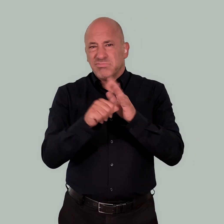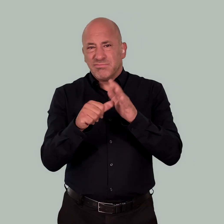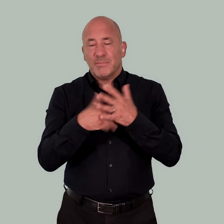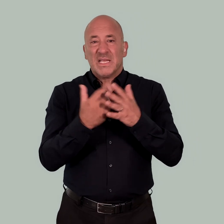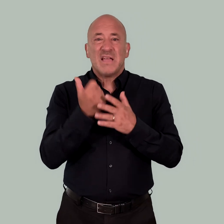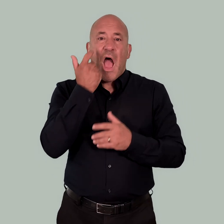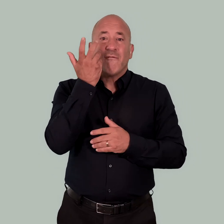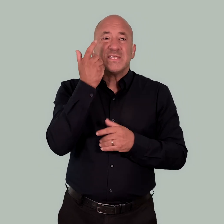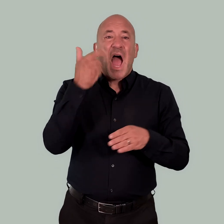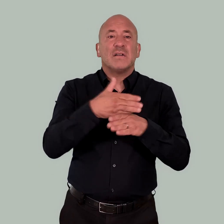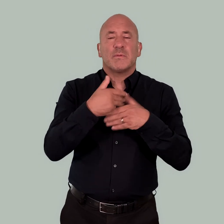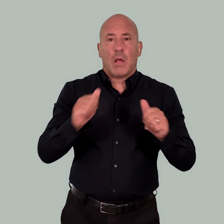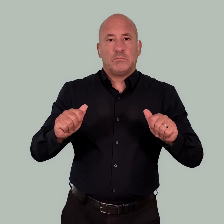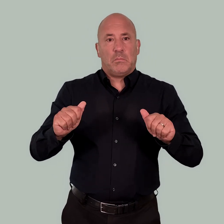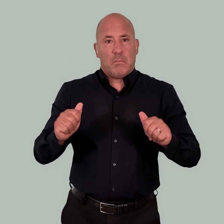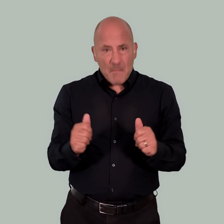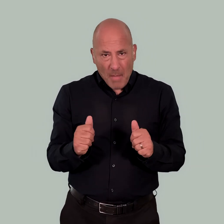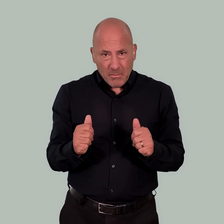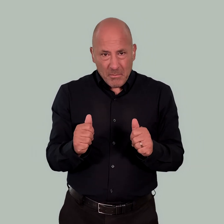reduce their ability to carry-out day-to-day activities,